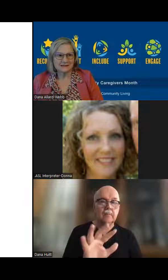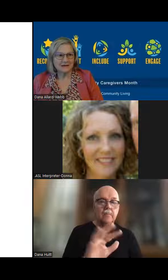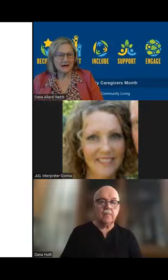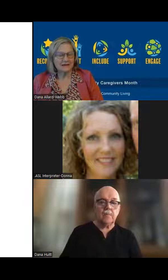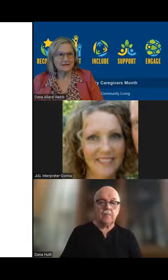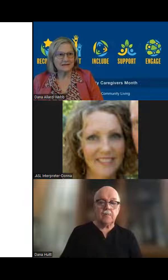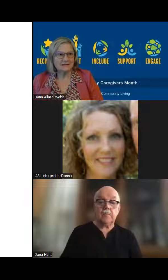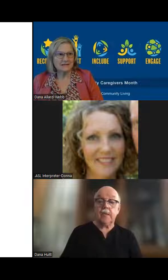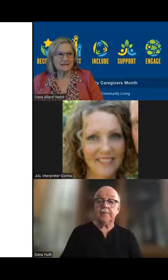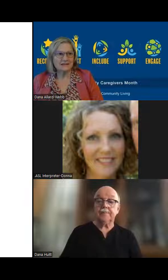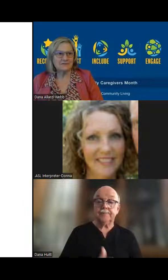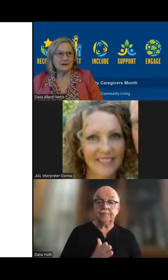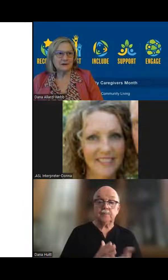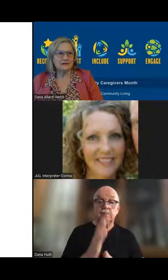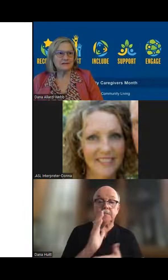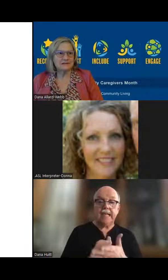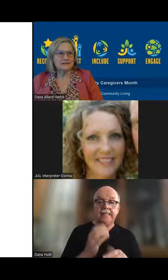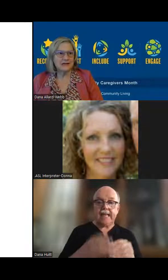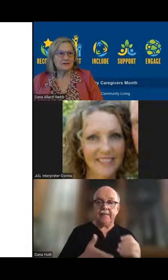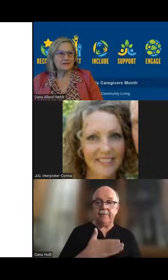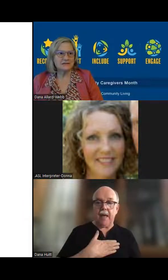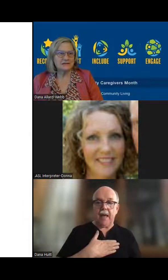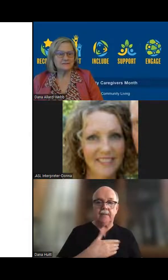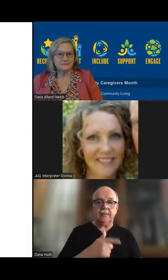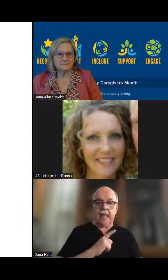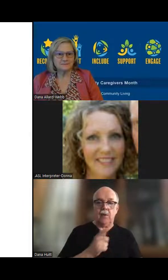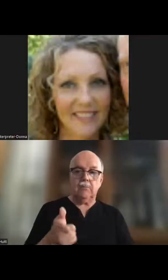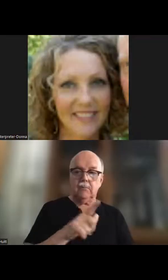All right. Dani, we will hand it over to you.